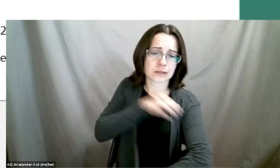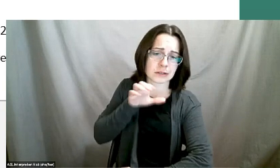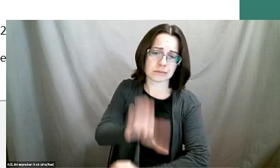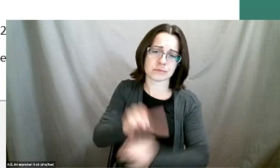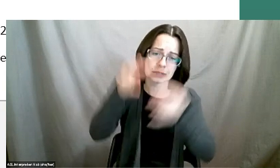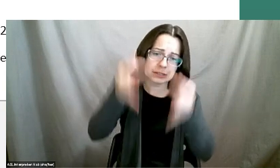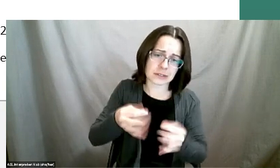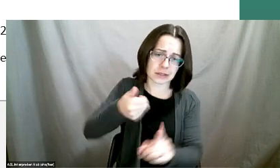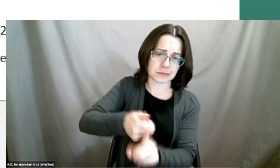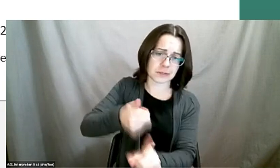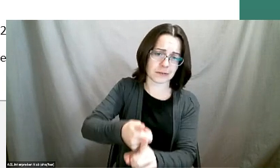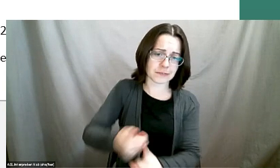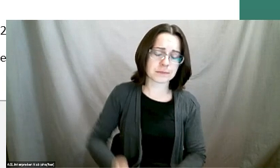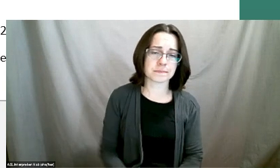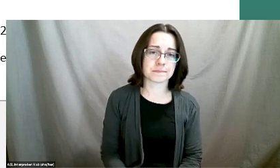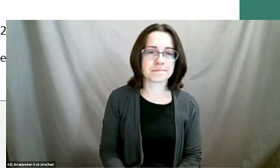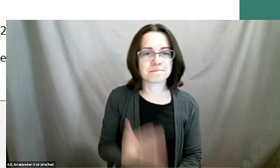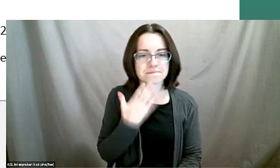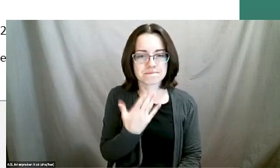Thank you.